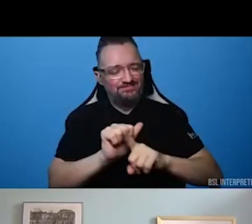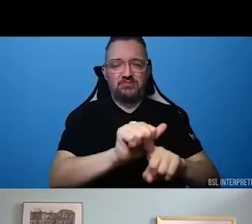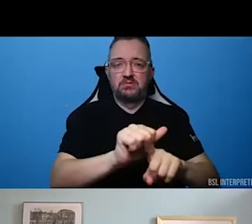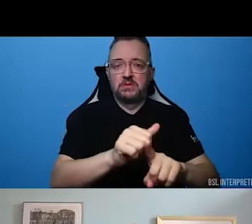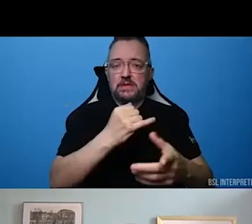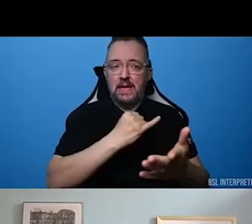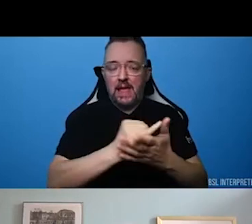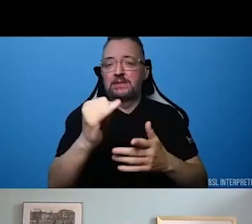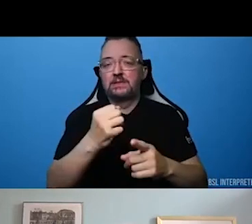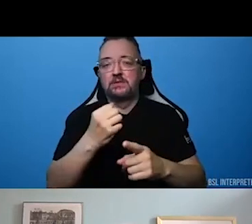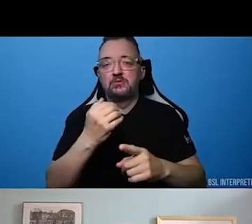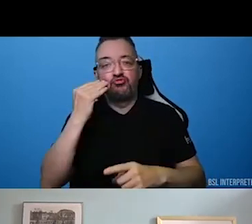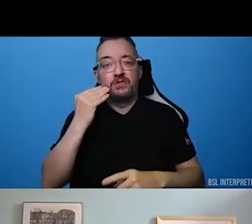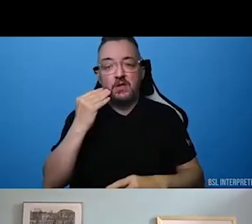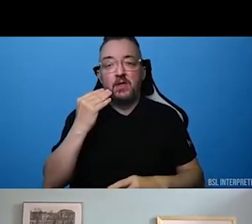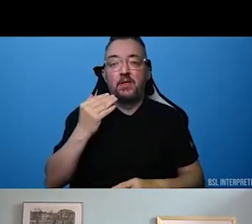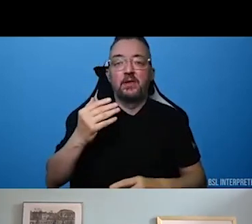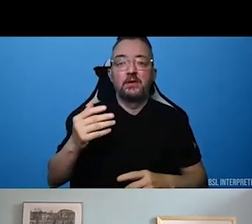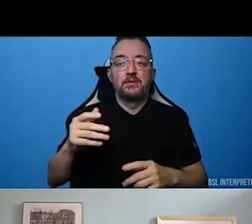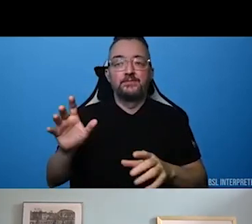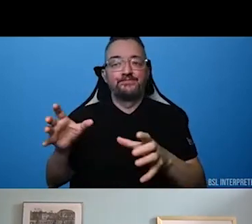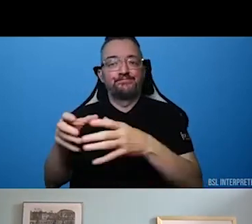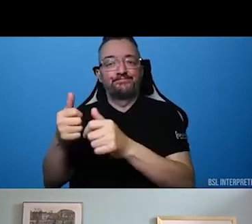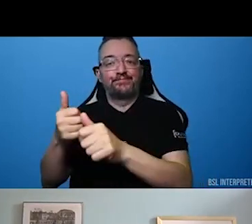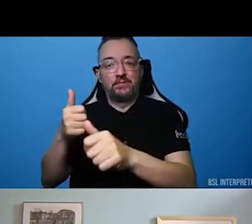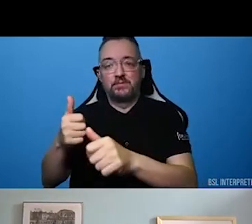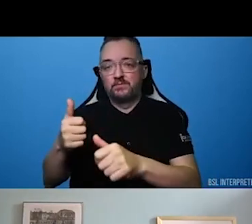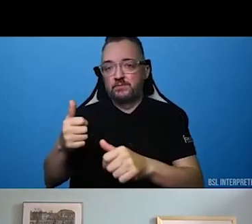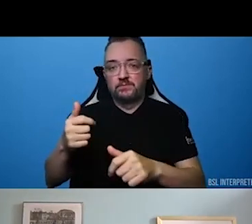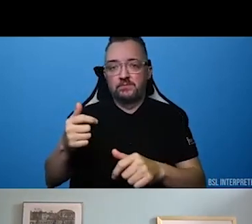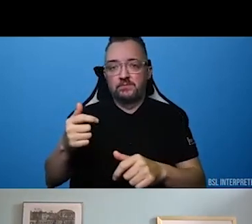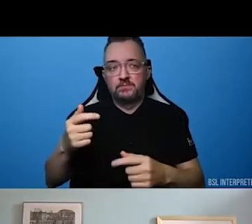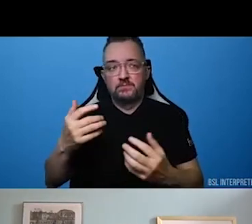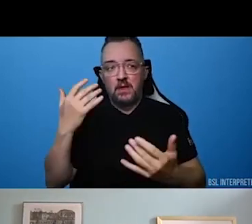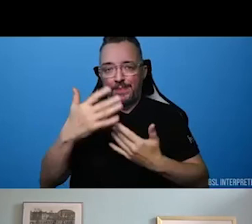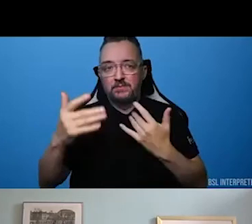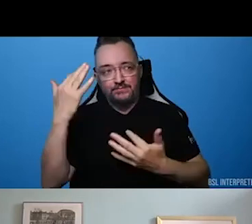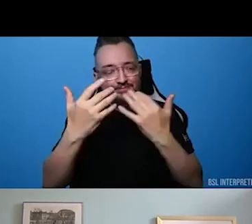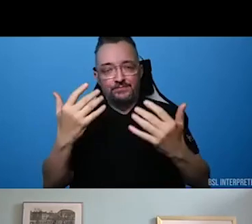I think suddenly institutions got their act together a little bit more quickly.